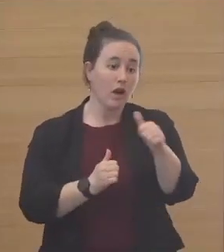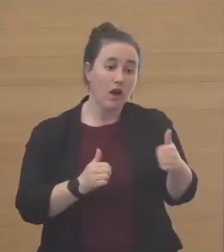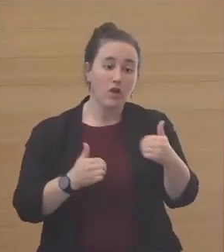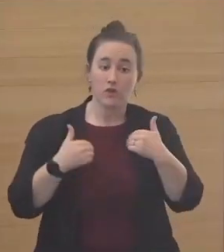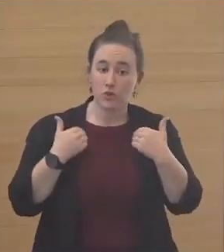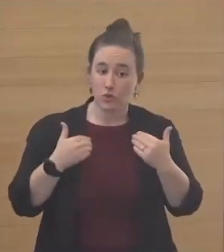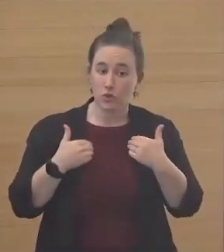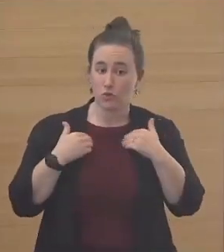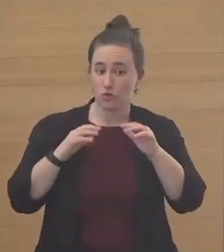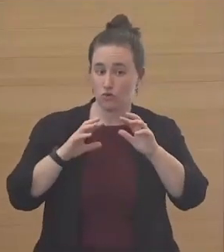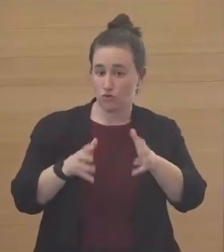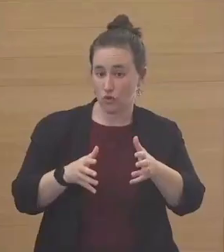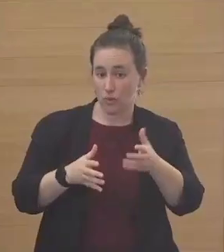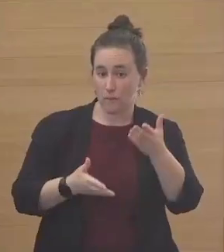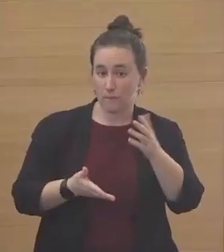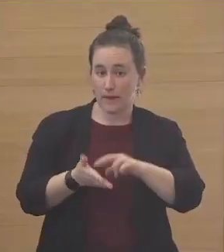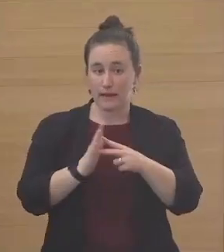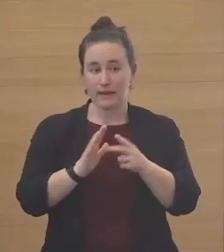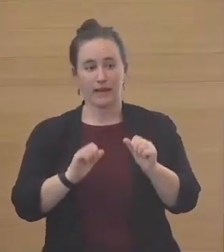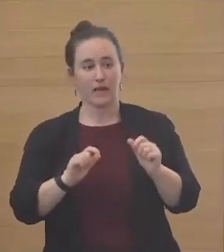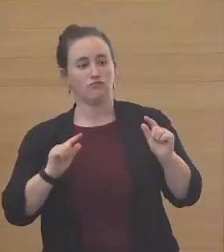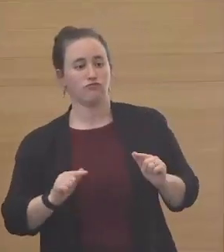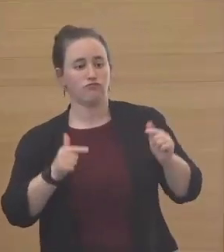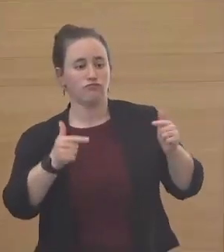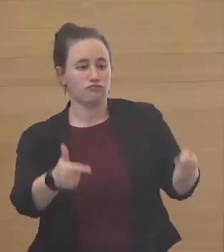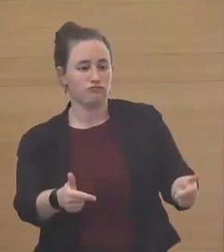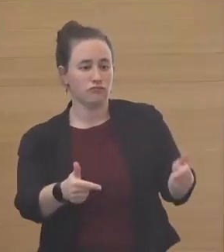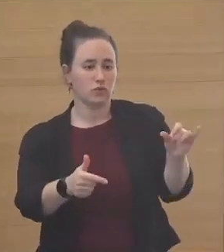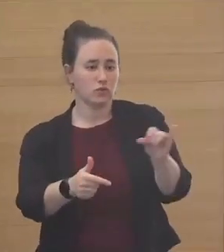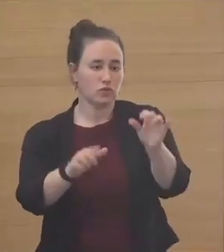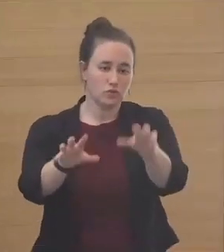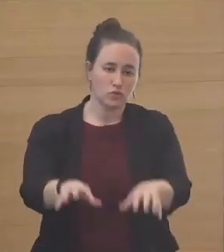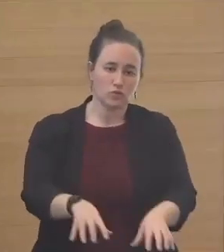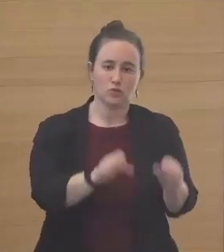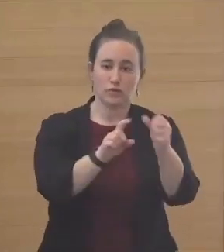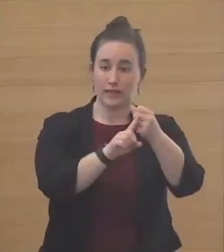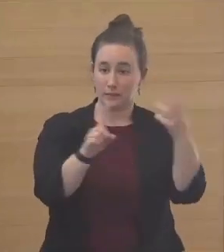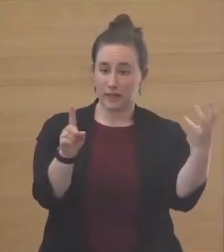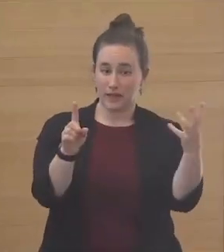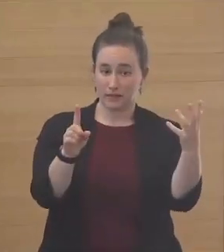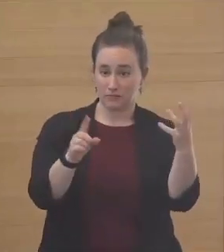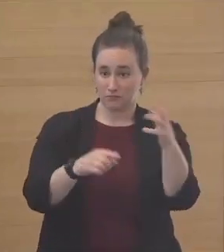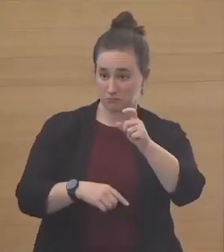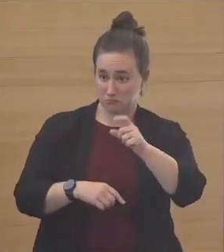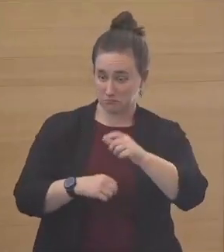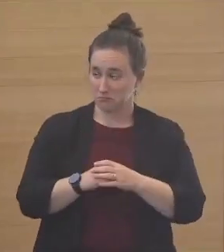so that other youth groups could then expand on this with you? No.